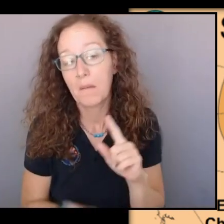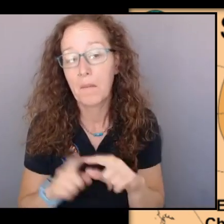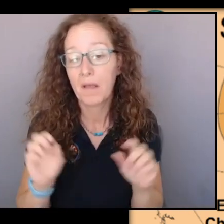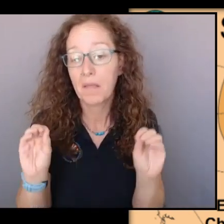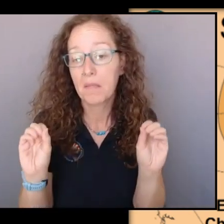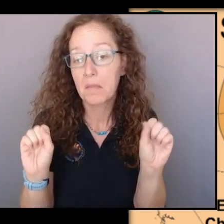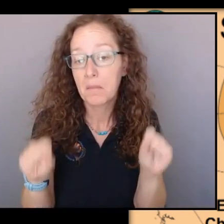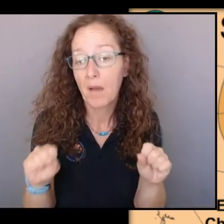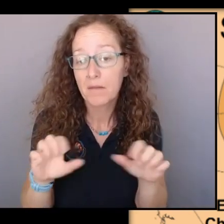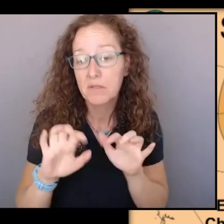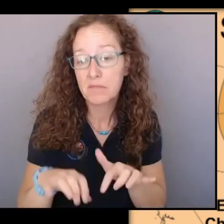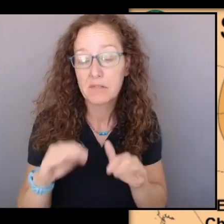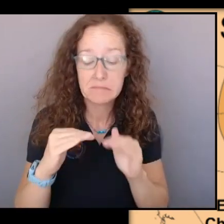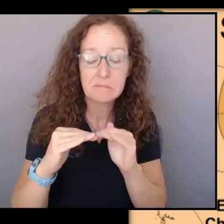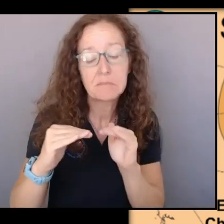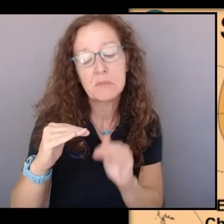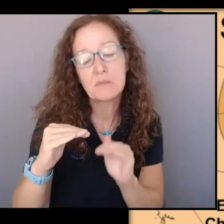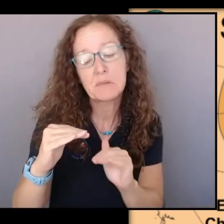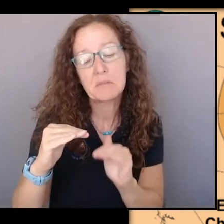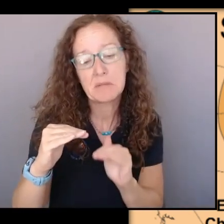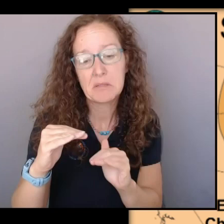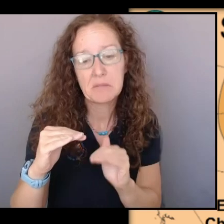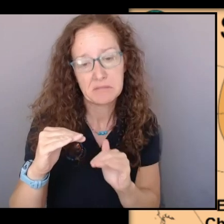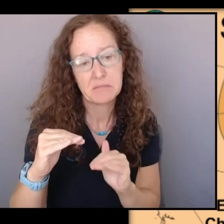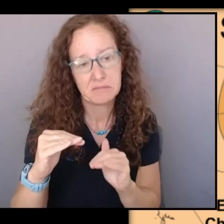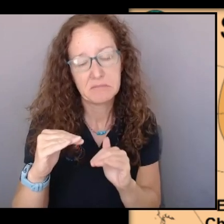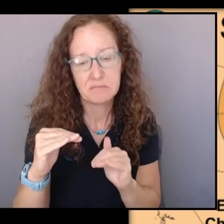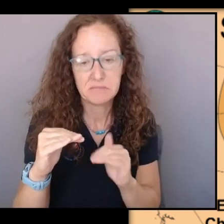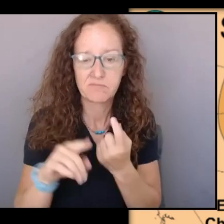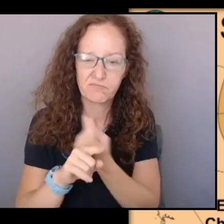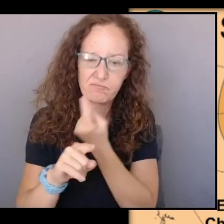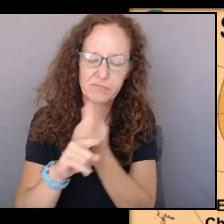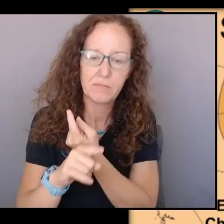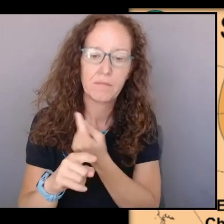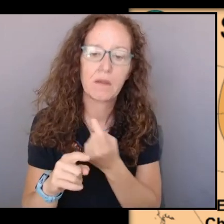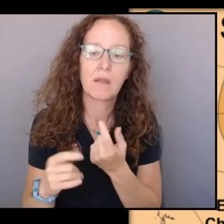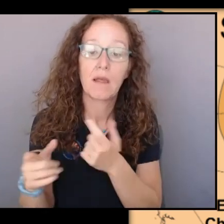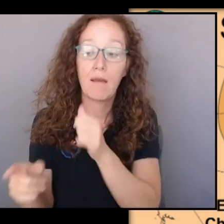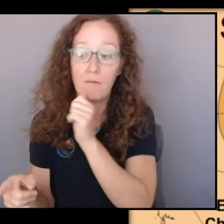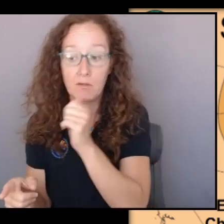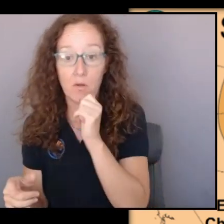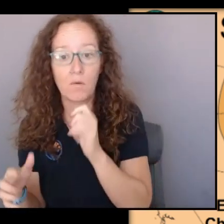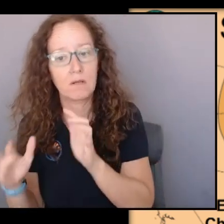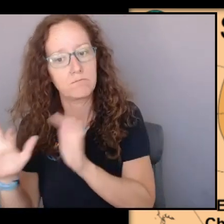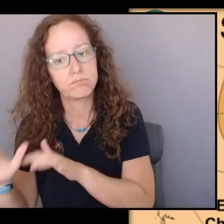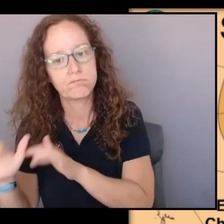still active monsoon for Arizona but slightly below normal is what we're expecting all the way through the